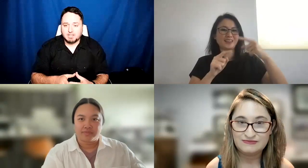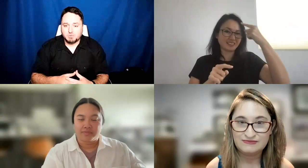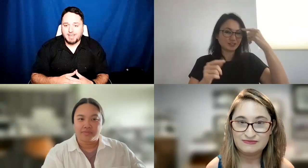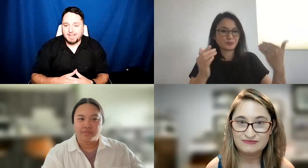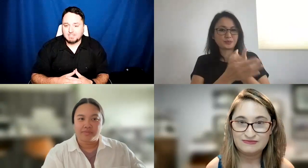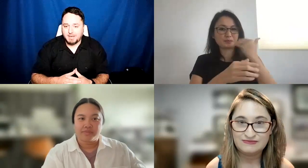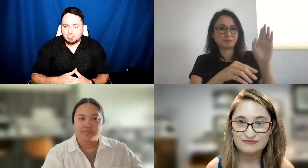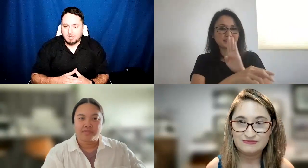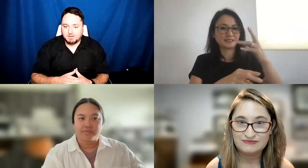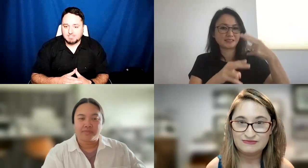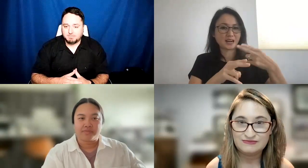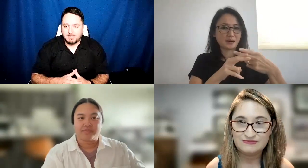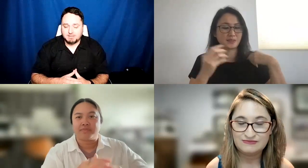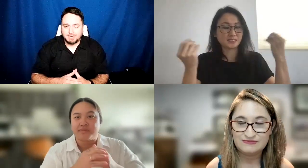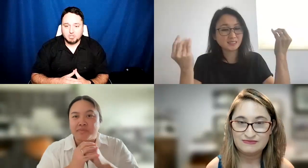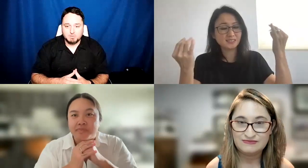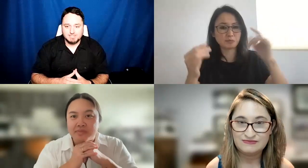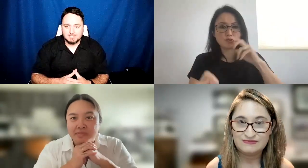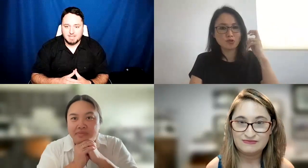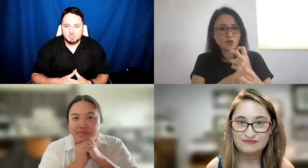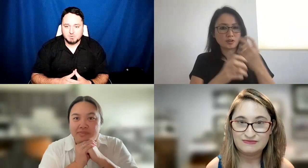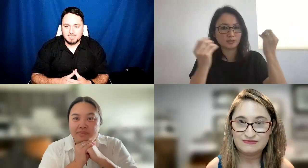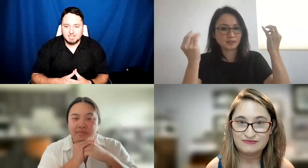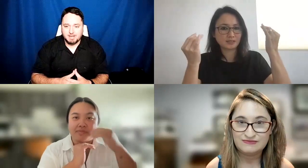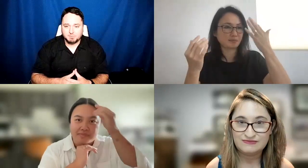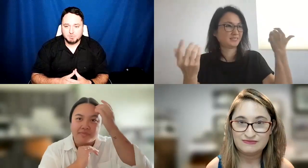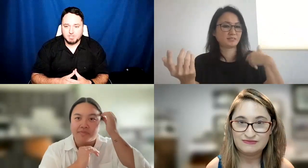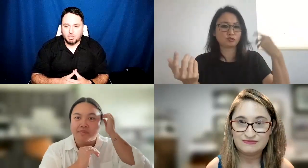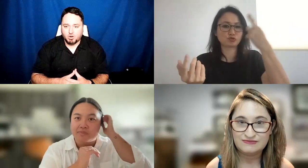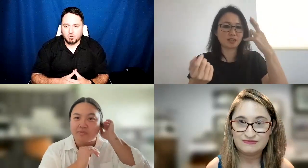So I kind of had to backtrack myself and think about a new business name. So I was thinking about it and it was really hard